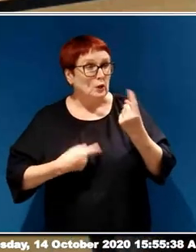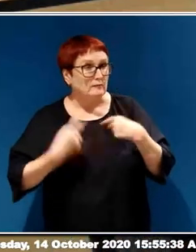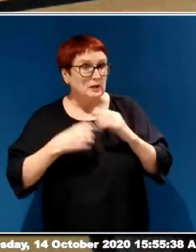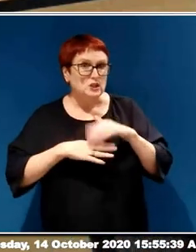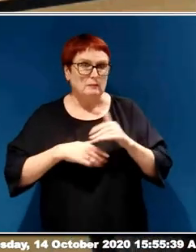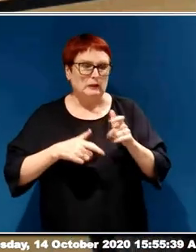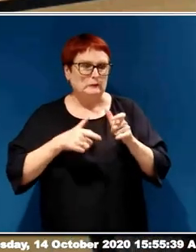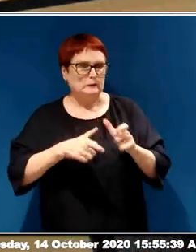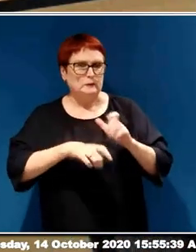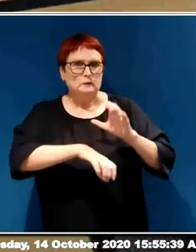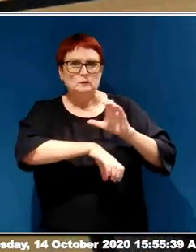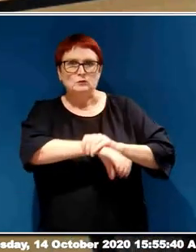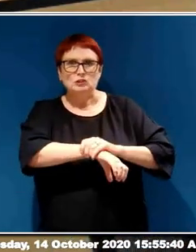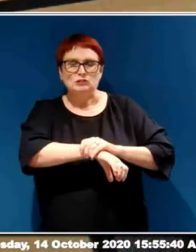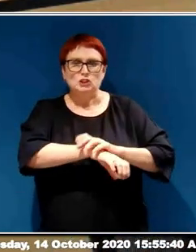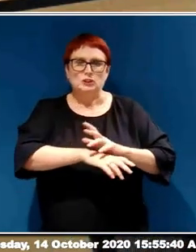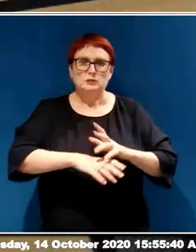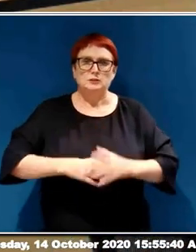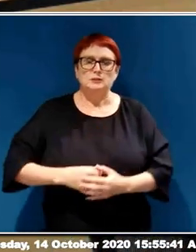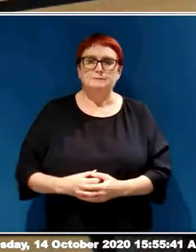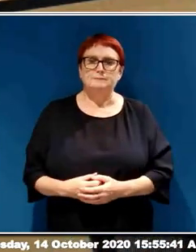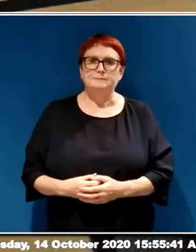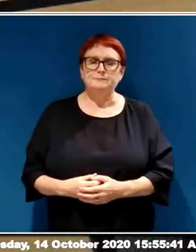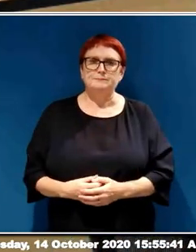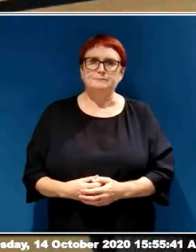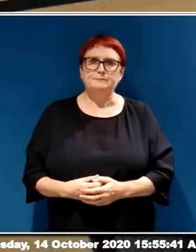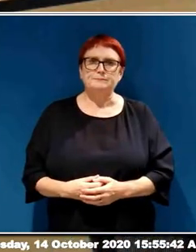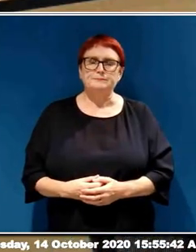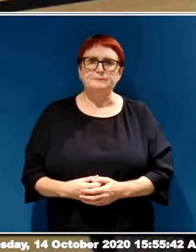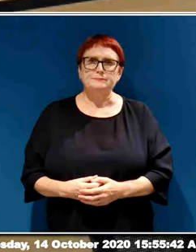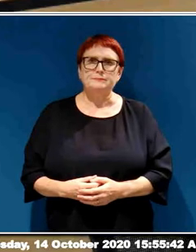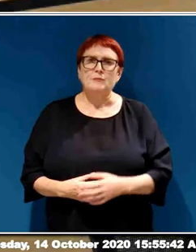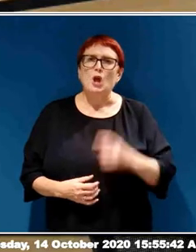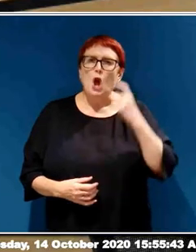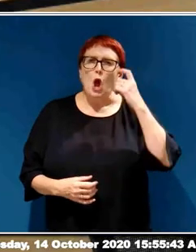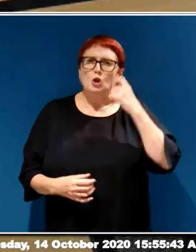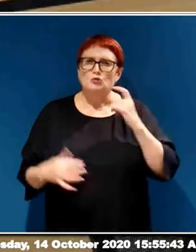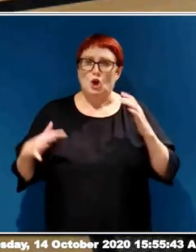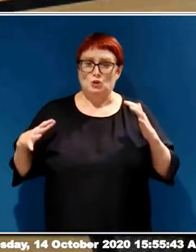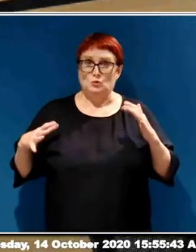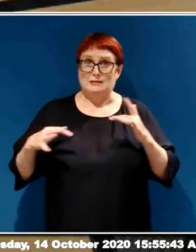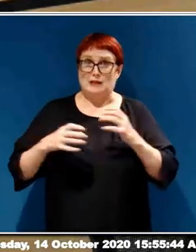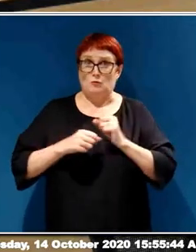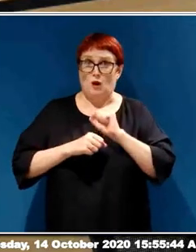Let me see if I can summarise it and if I've left anything out, I will ask you